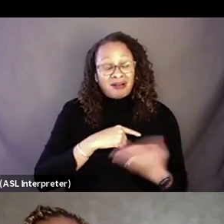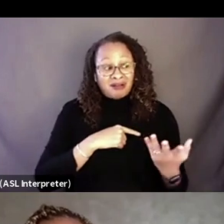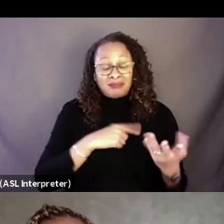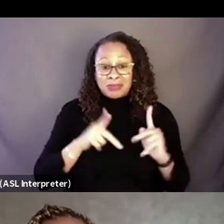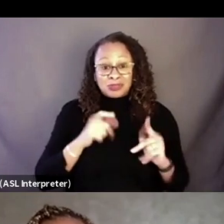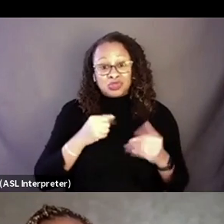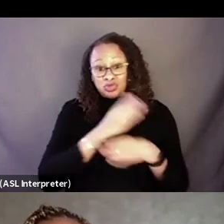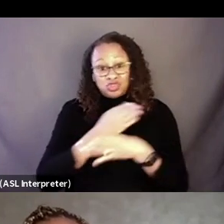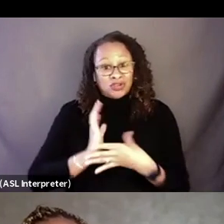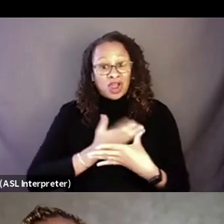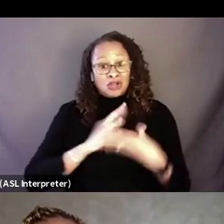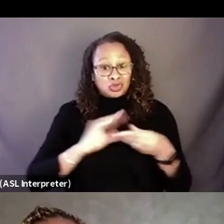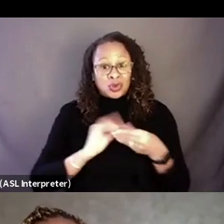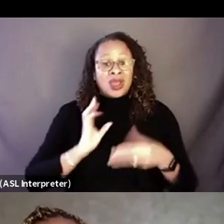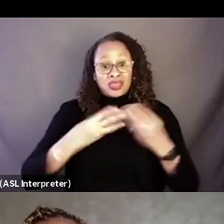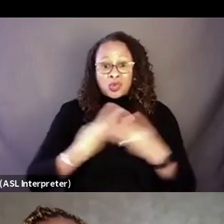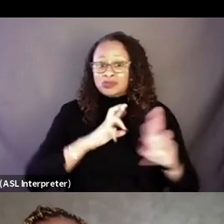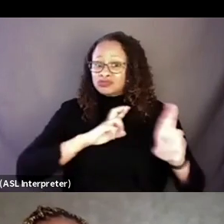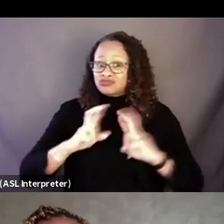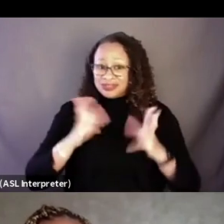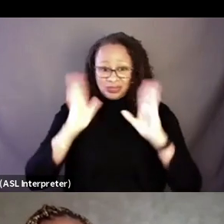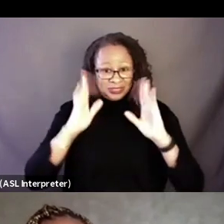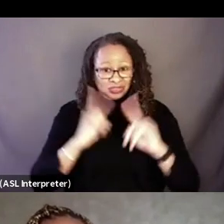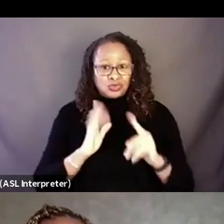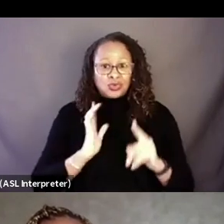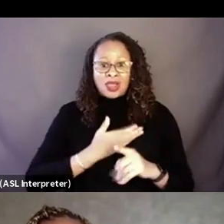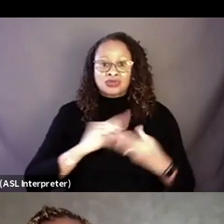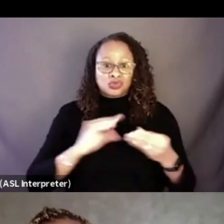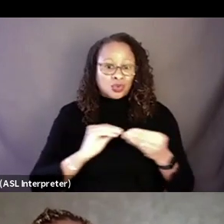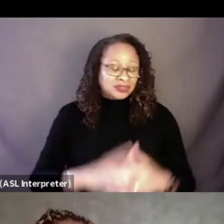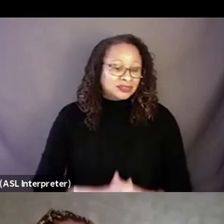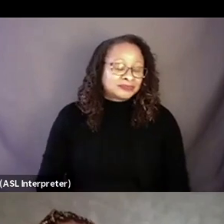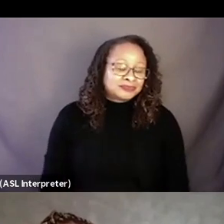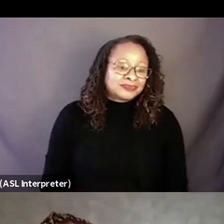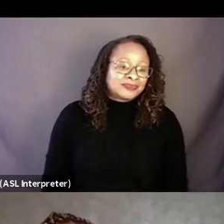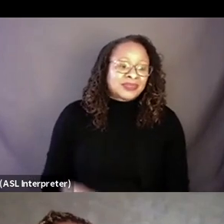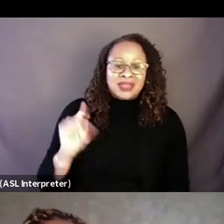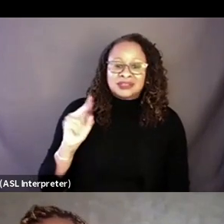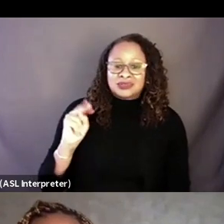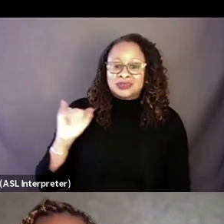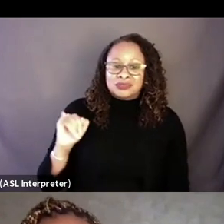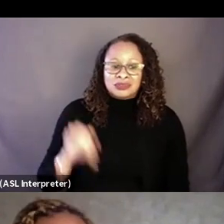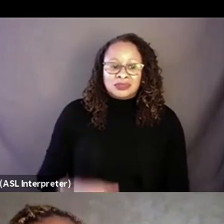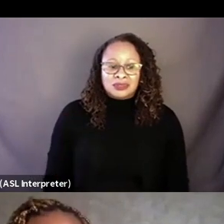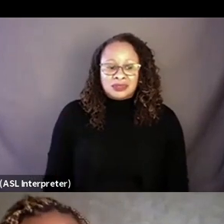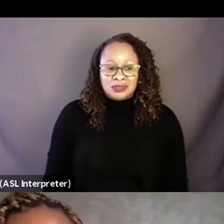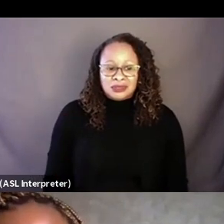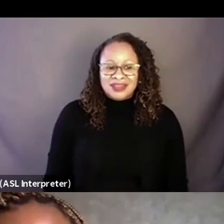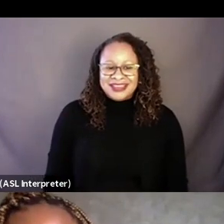and the world is ready to listen to them. Yeah so I'll go and then maybe "Softie" could end